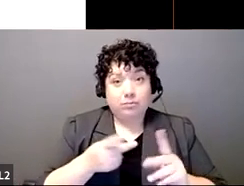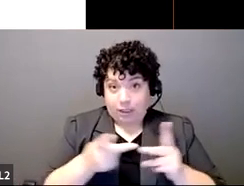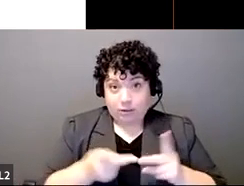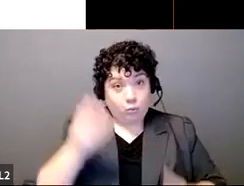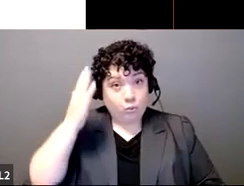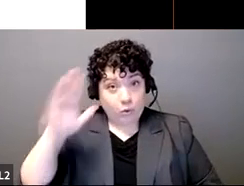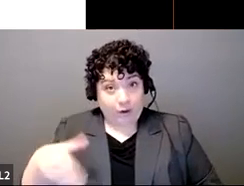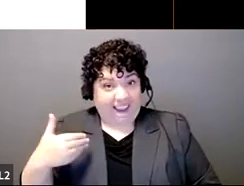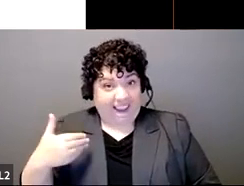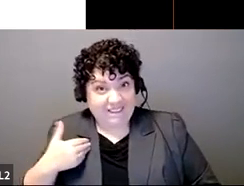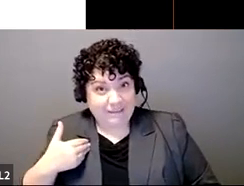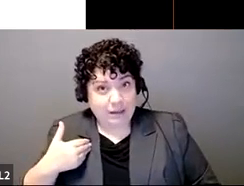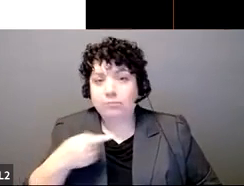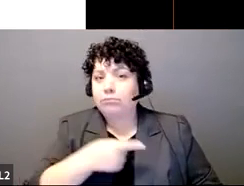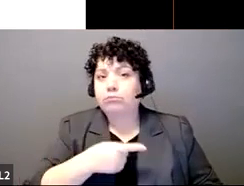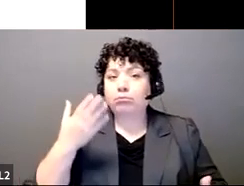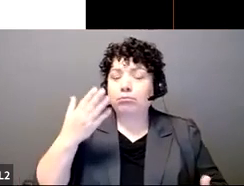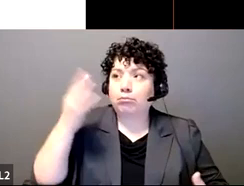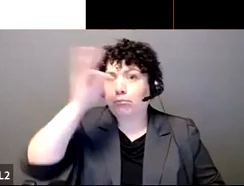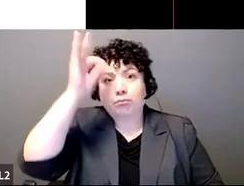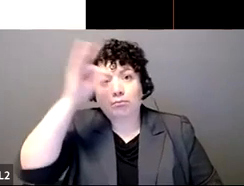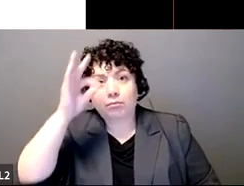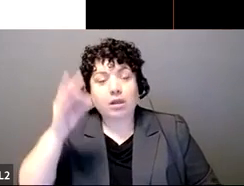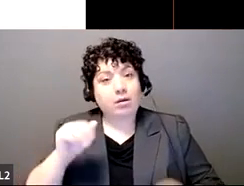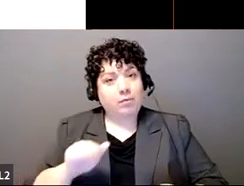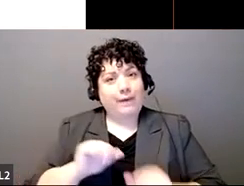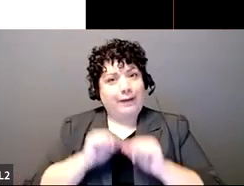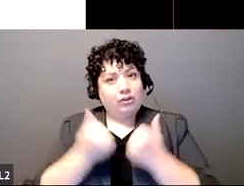this they might find out from agencies that they're consulting